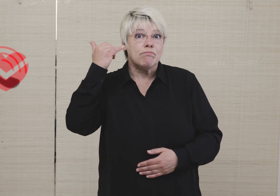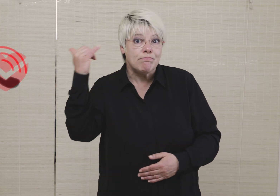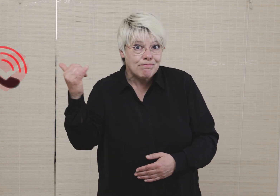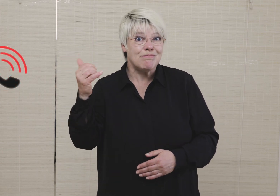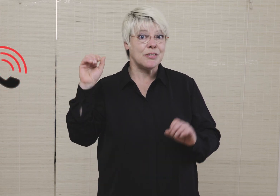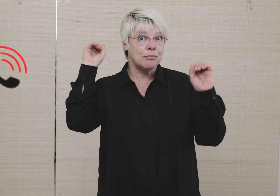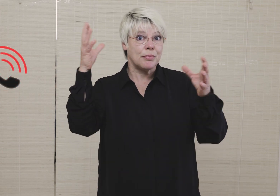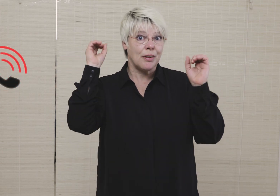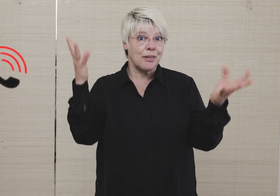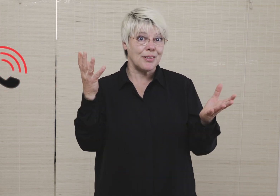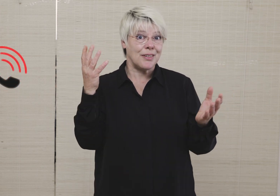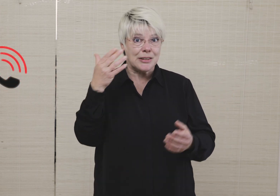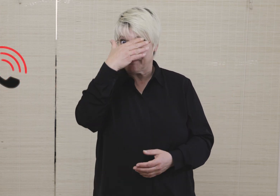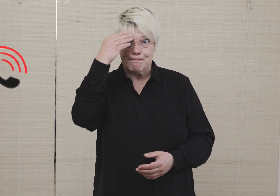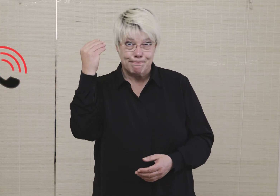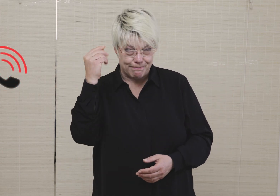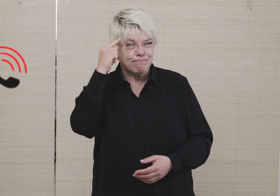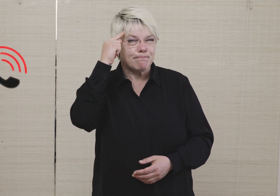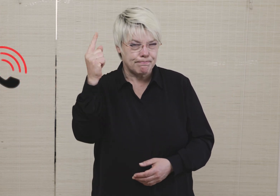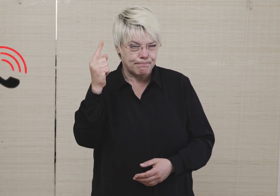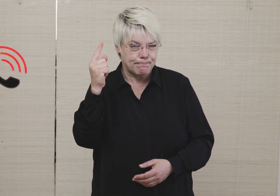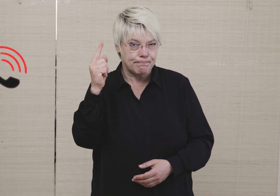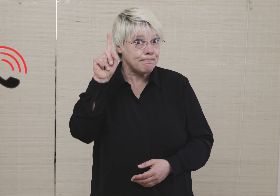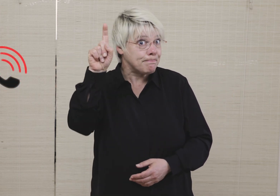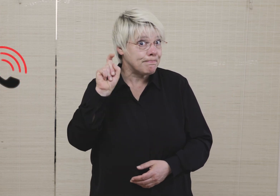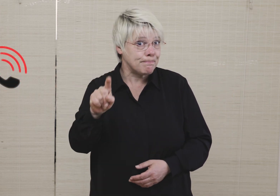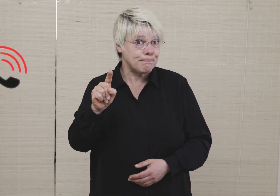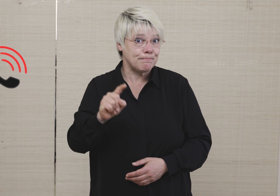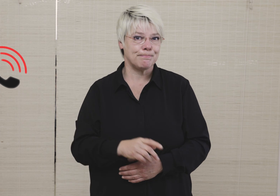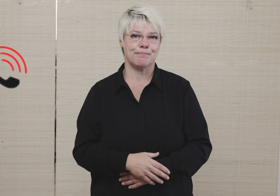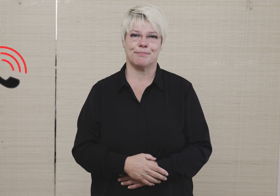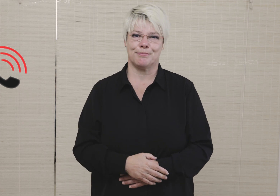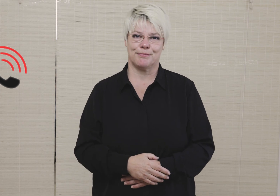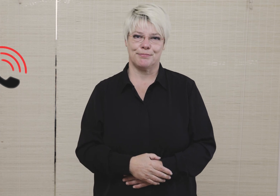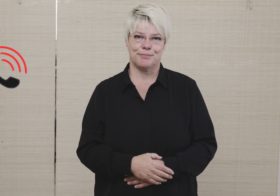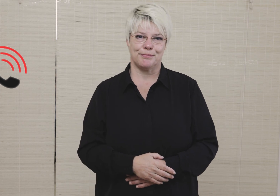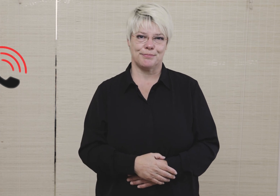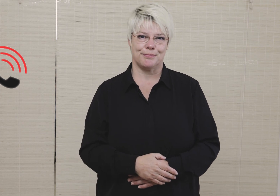And do not forget to make the emergency call.